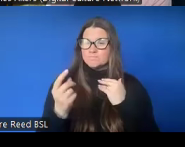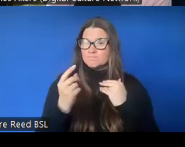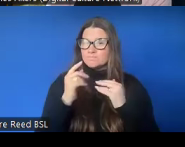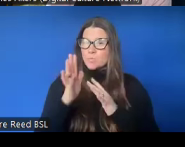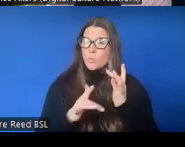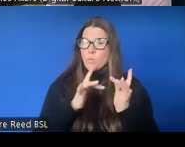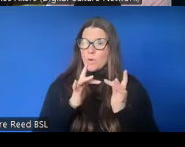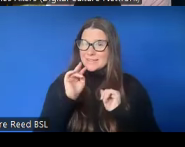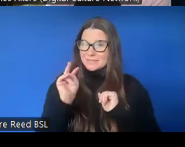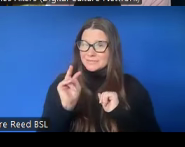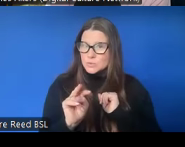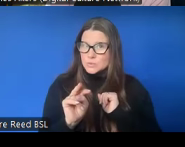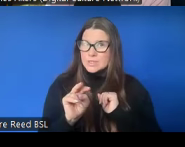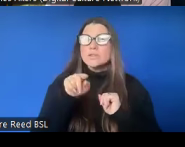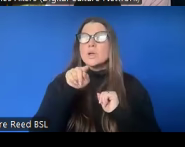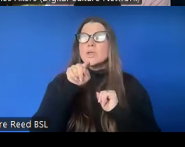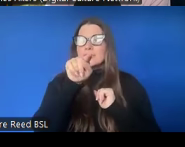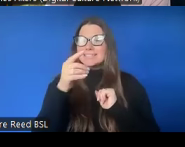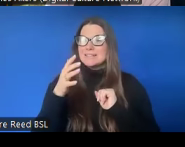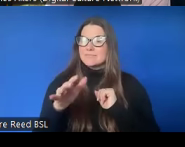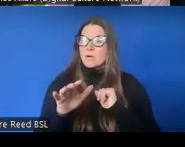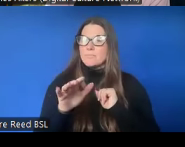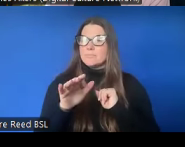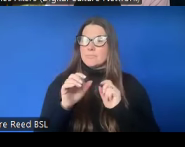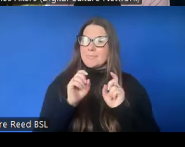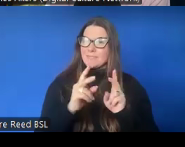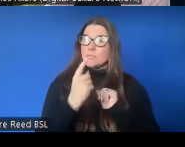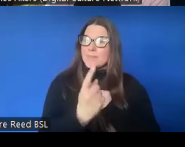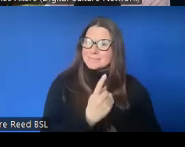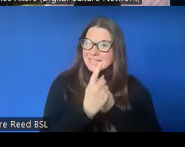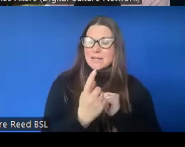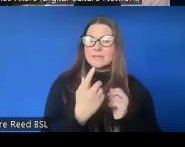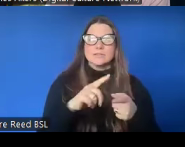This stuff is from the platforms themselves or the website analytics.